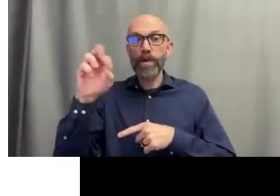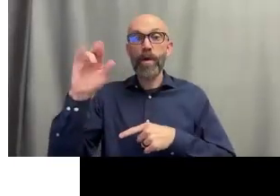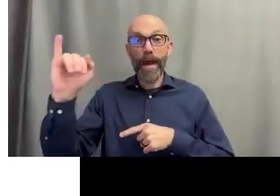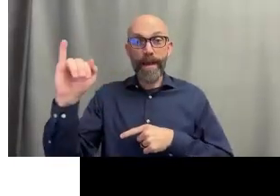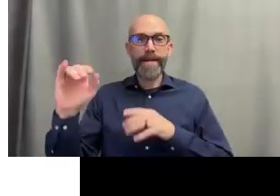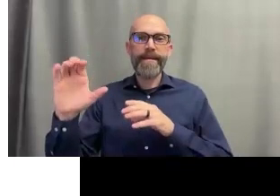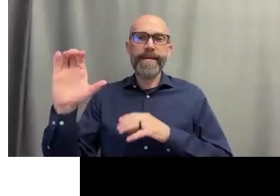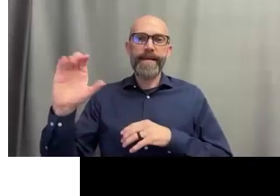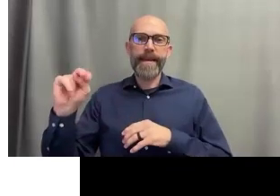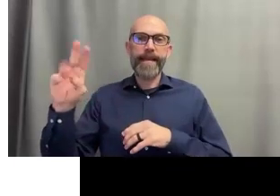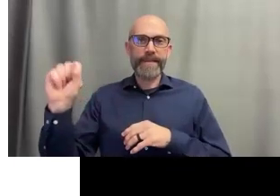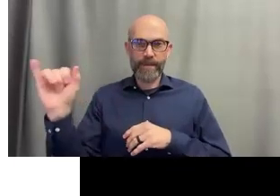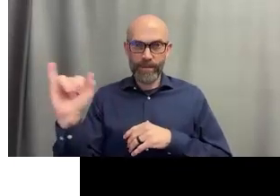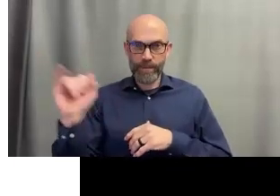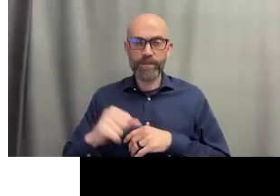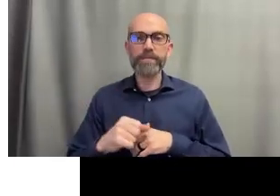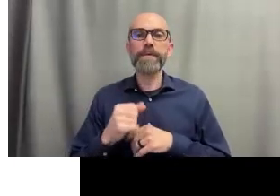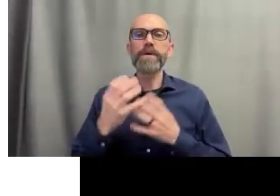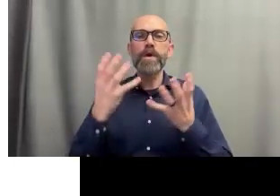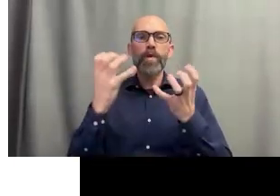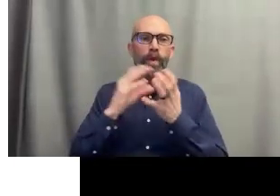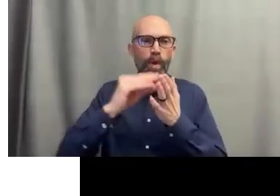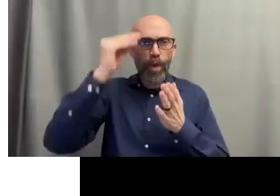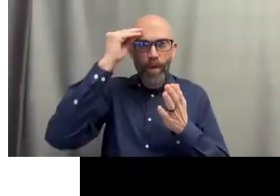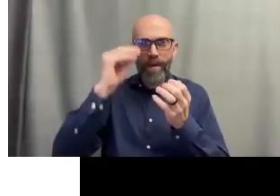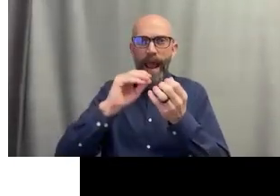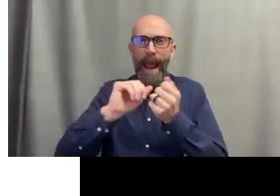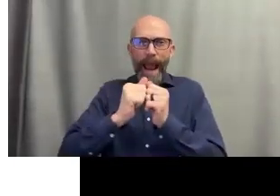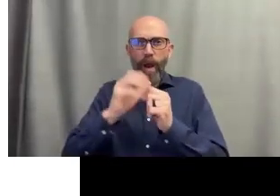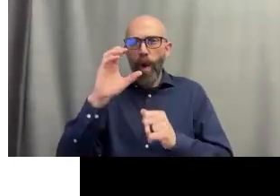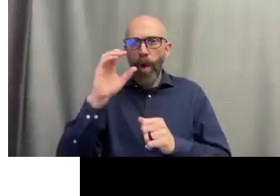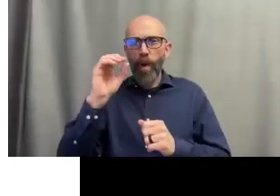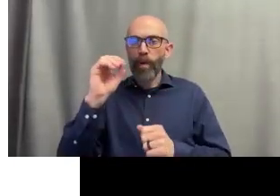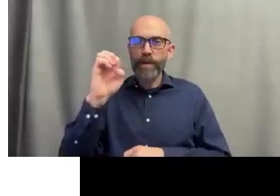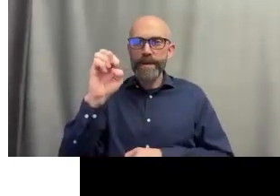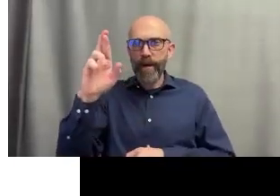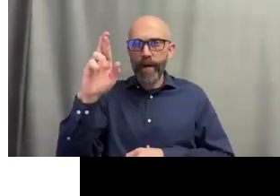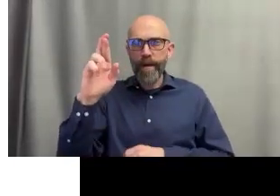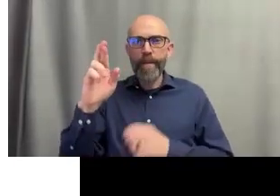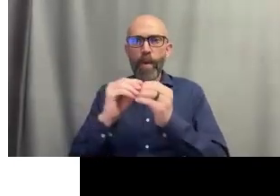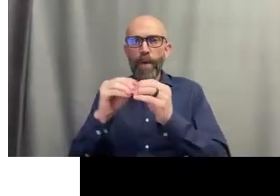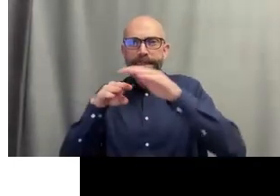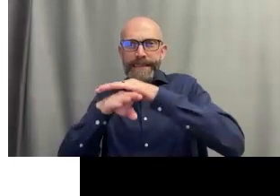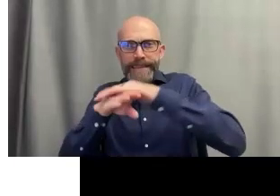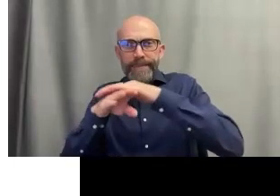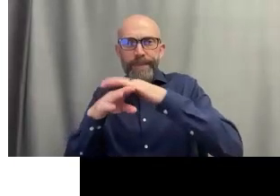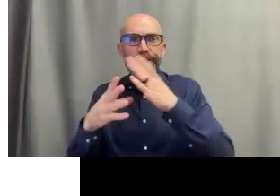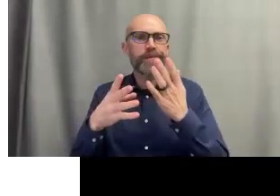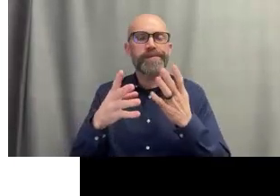So if you want to learn a little bit more about making your OER accessible, creating and embedding different things in Canvas.